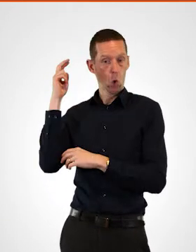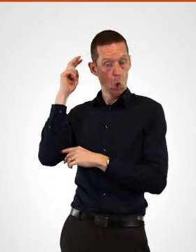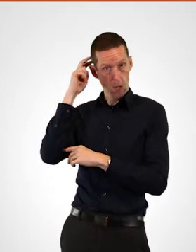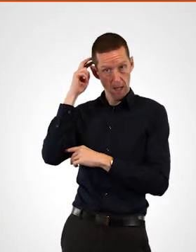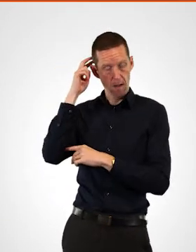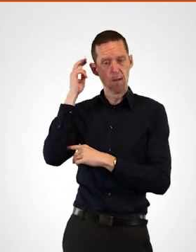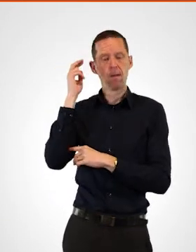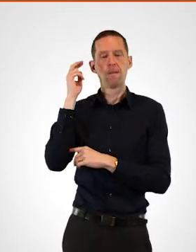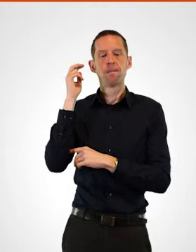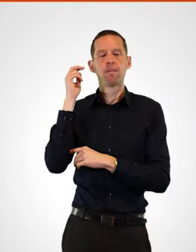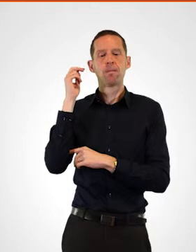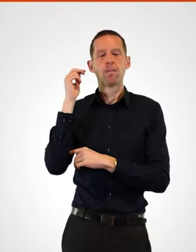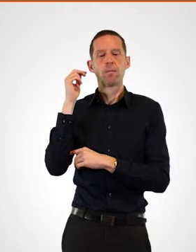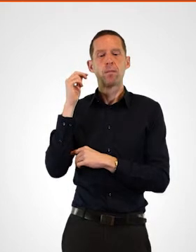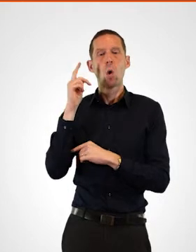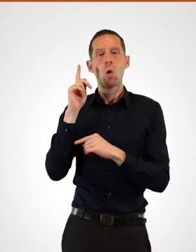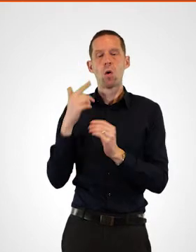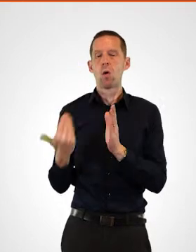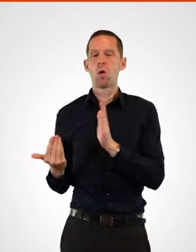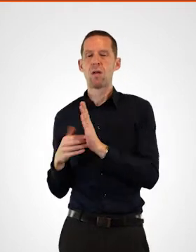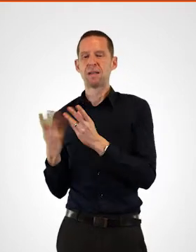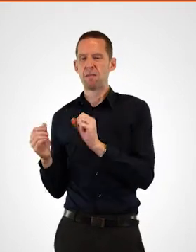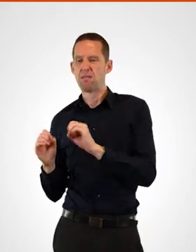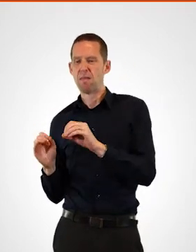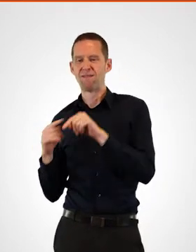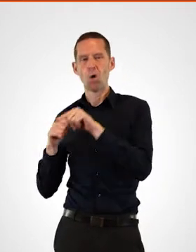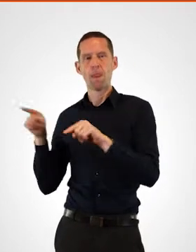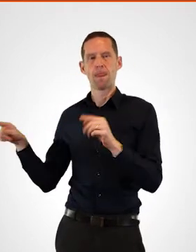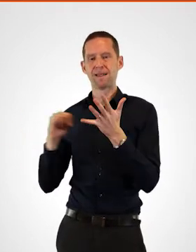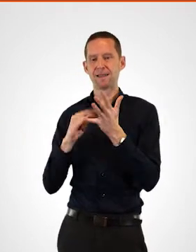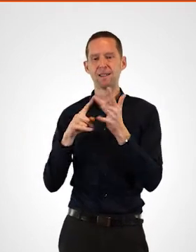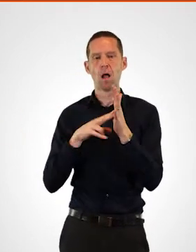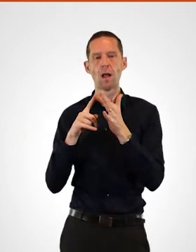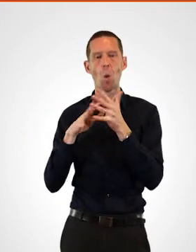with something that's produced using the sine wave structure